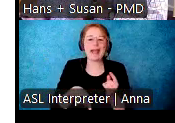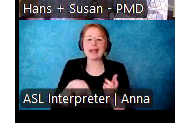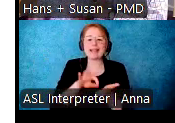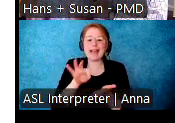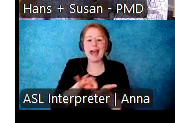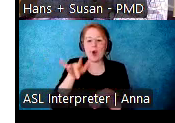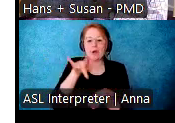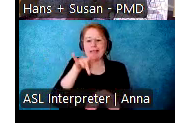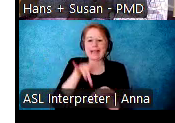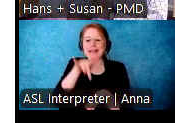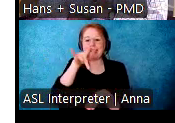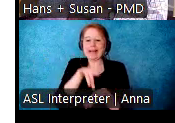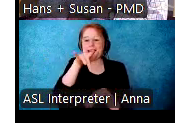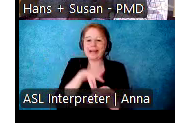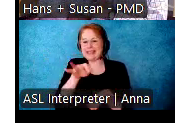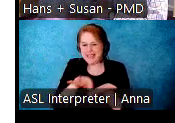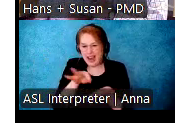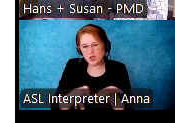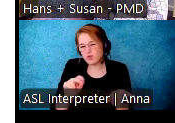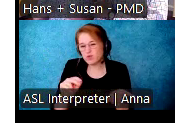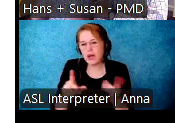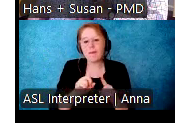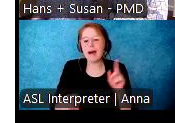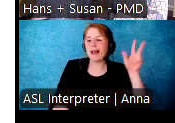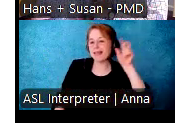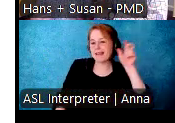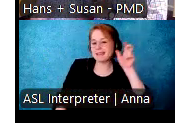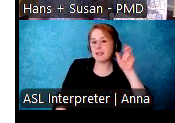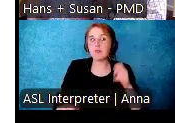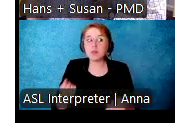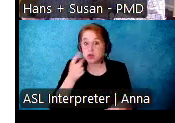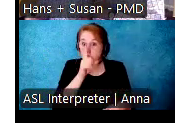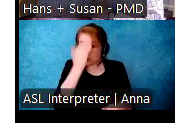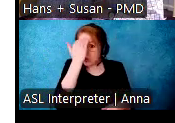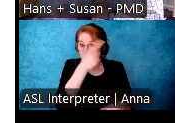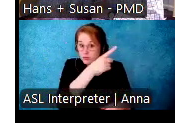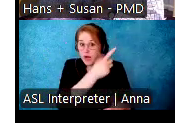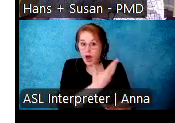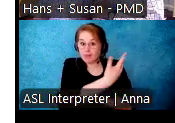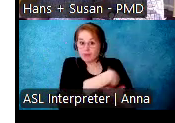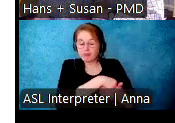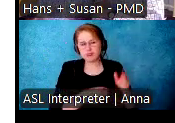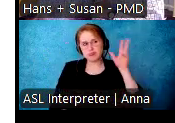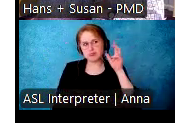They're not clicking immediately to the website, but we know we're engaging them and it's part of our outreach to get more people